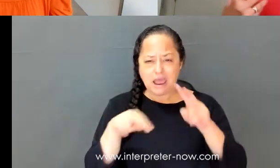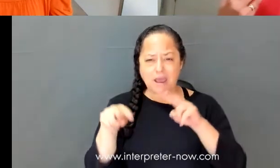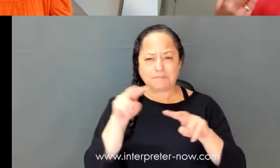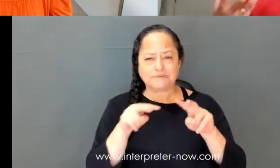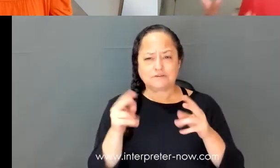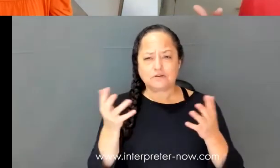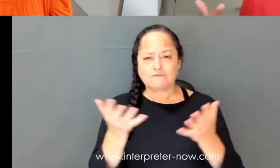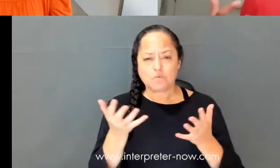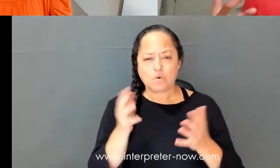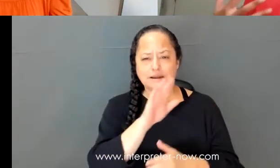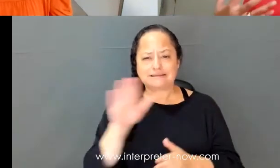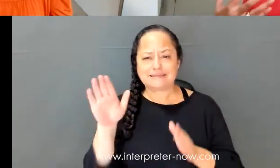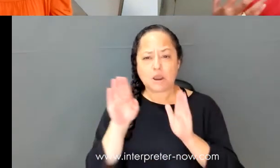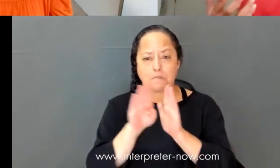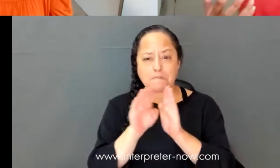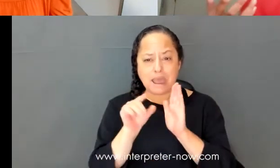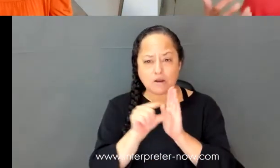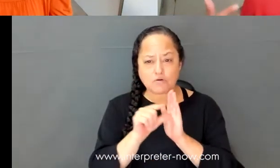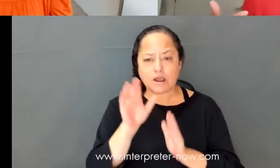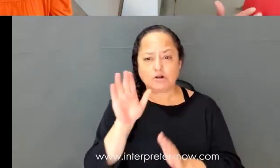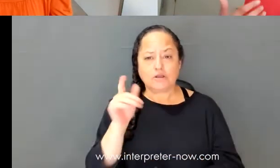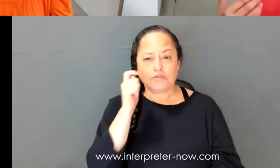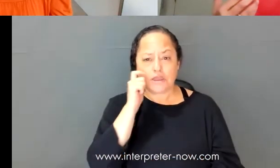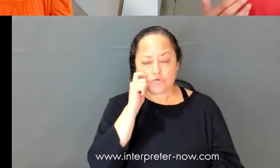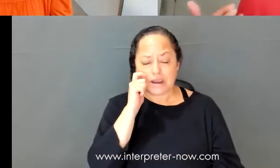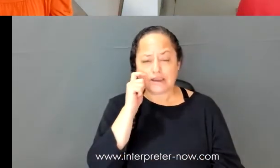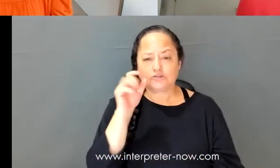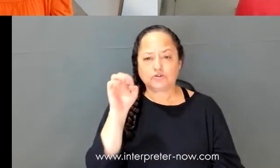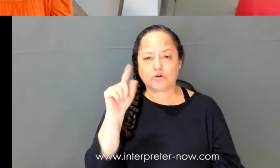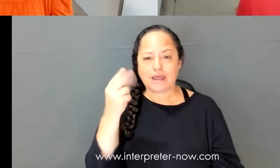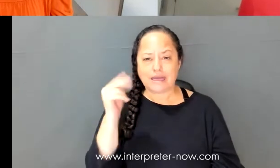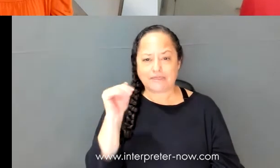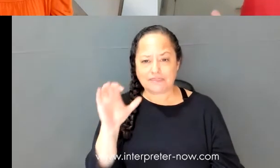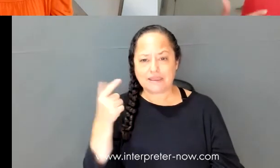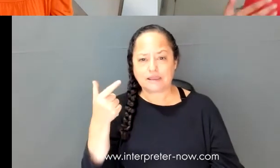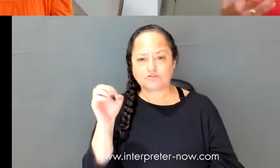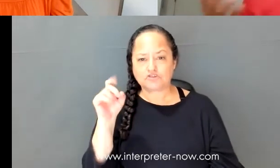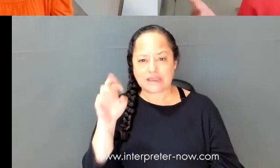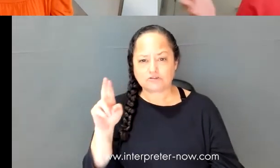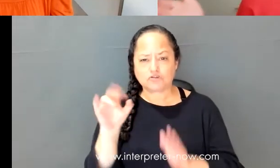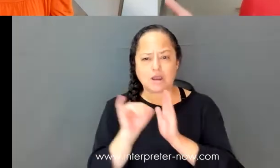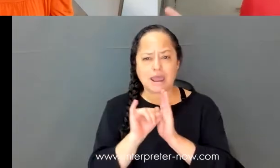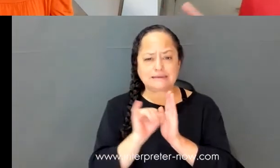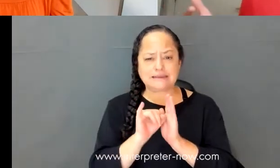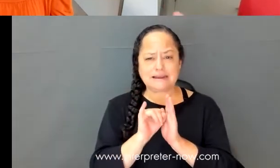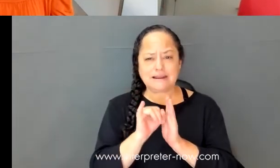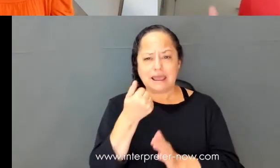what are their racial, ethnic, gender identity, you know, any other demographic data that